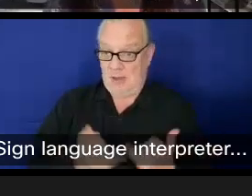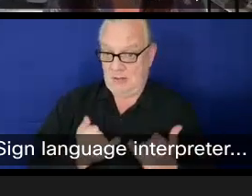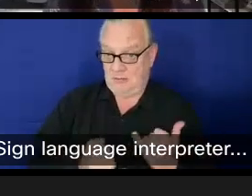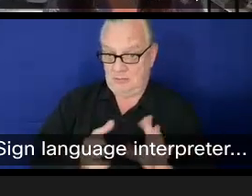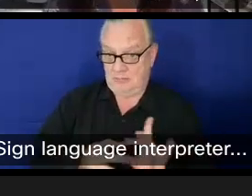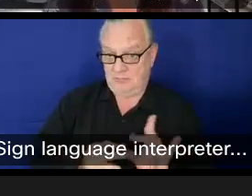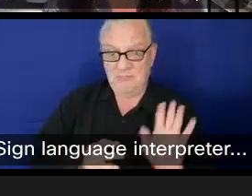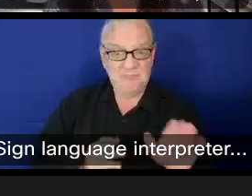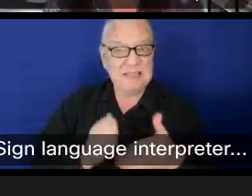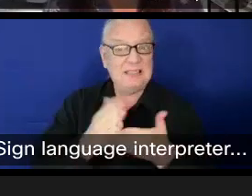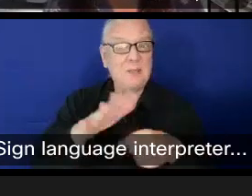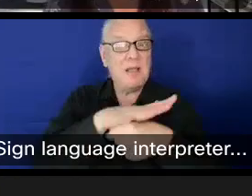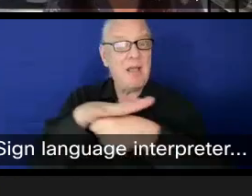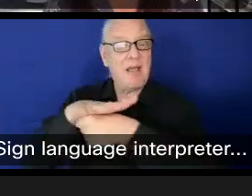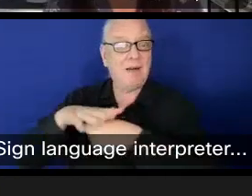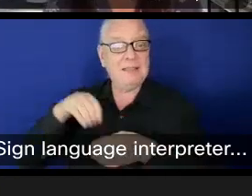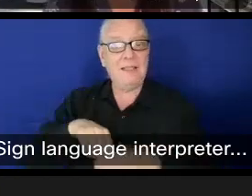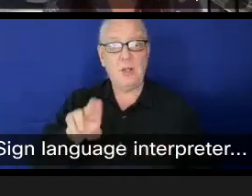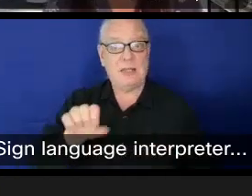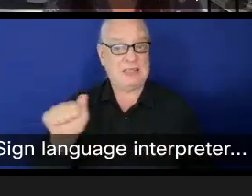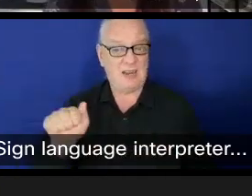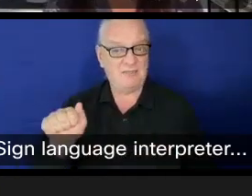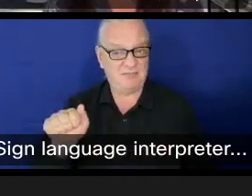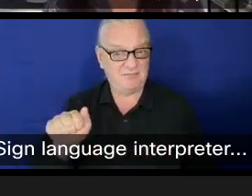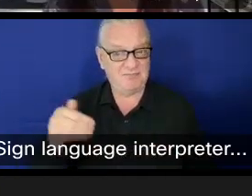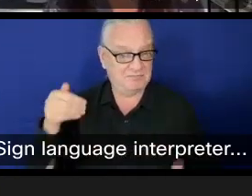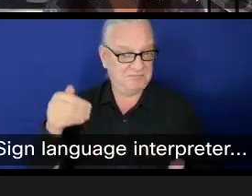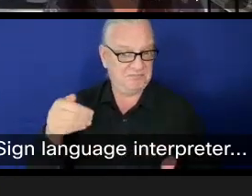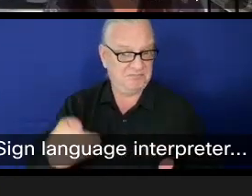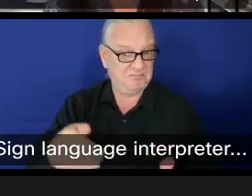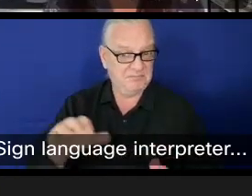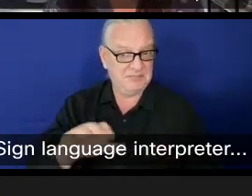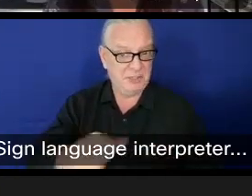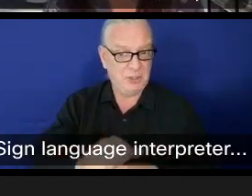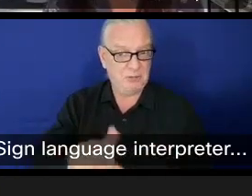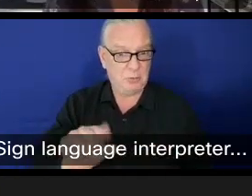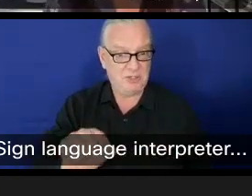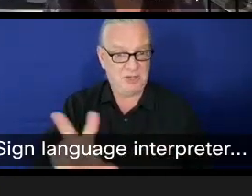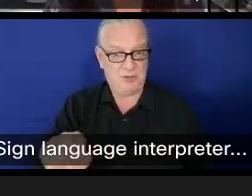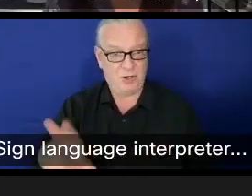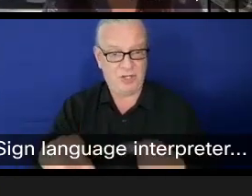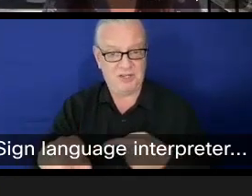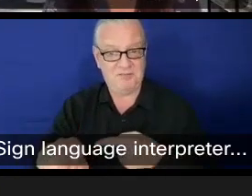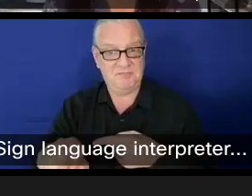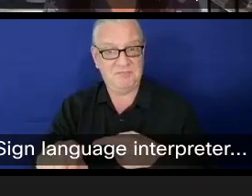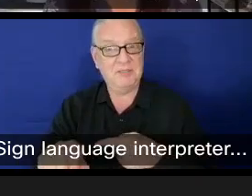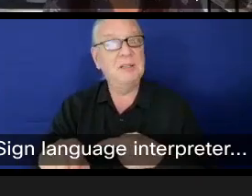parts of the country by 2030, we will see up to 70% of people